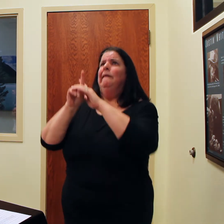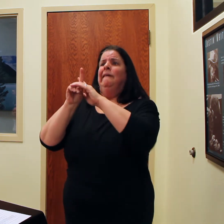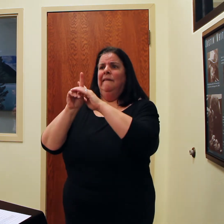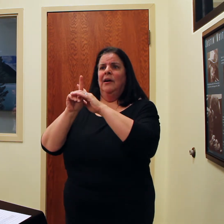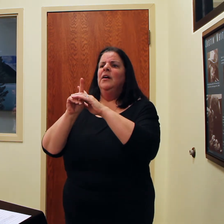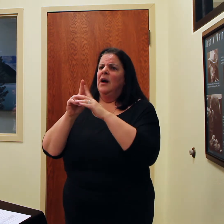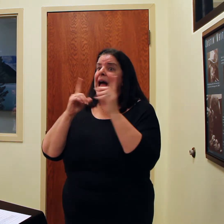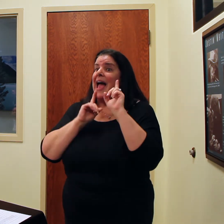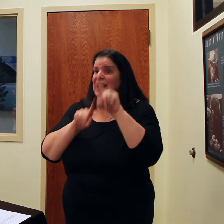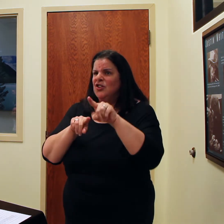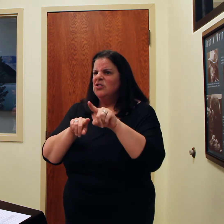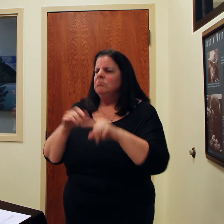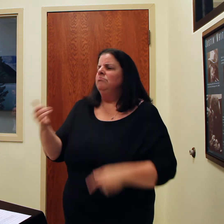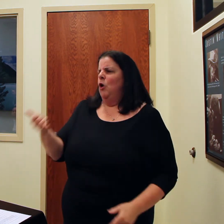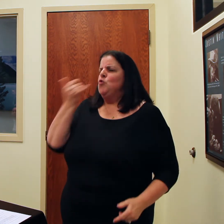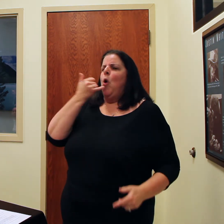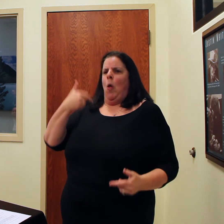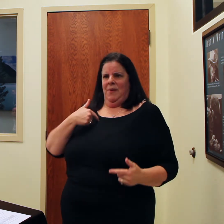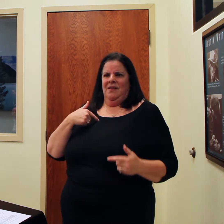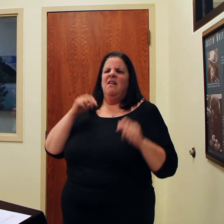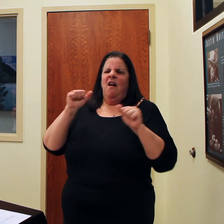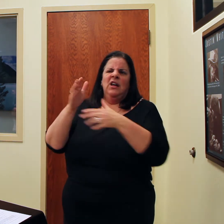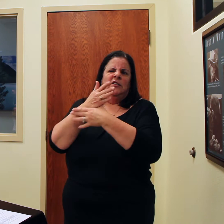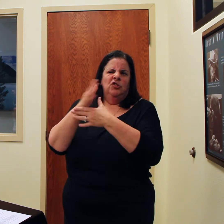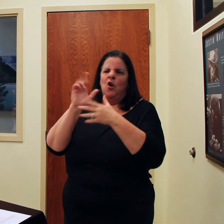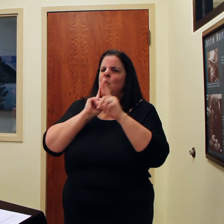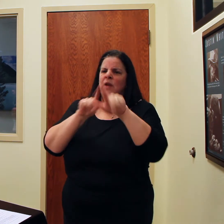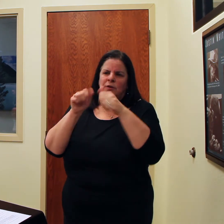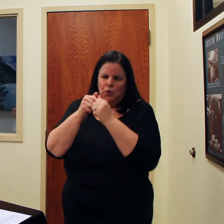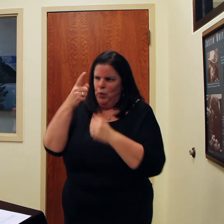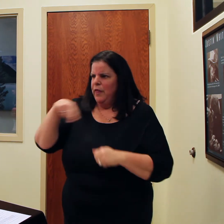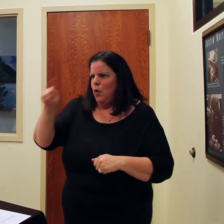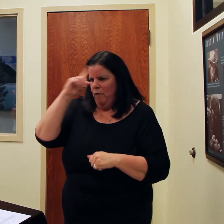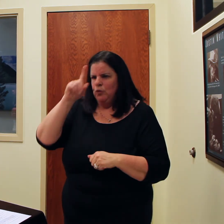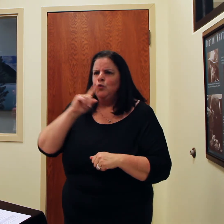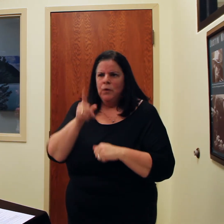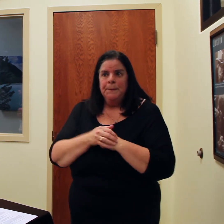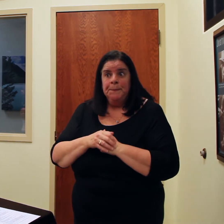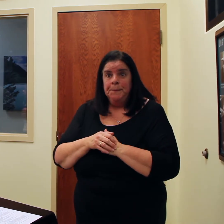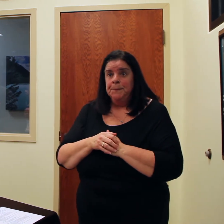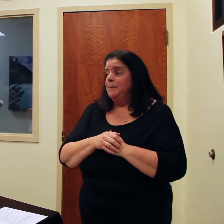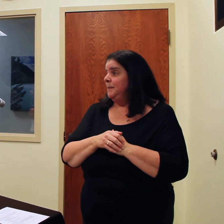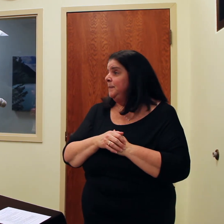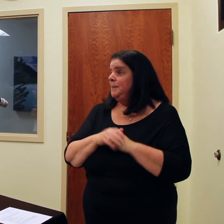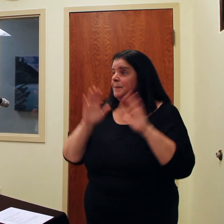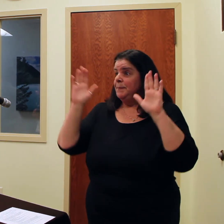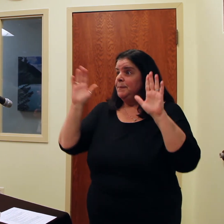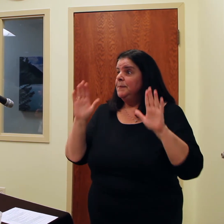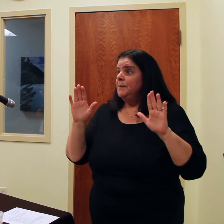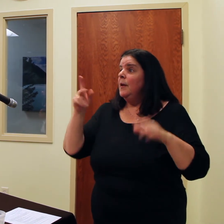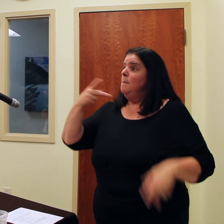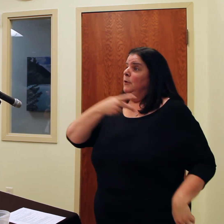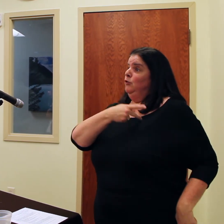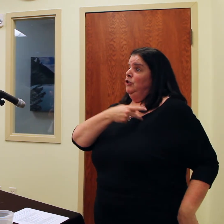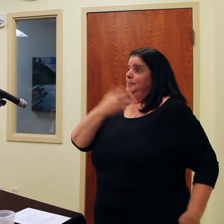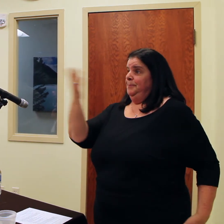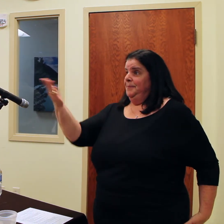I can filter them back to the appropriate channels and get that answered for you. Great, did you want to say anything, Patricia?